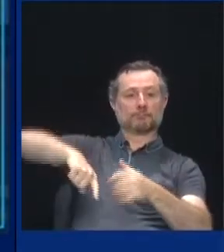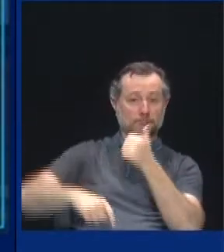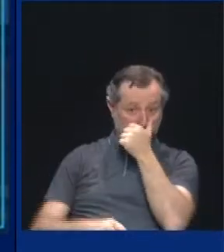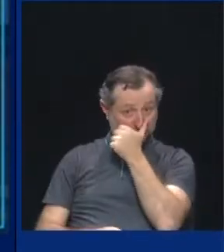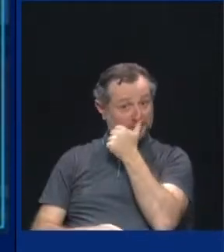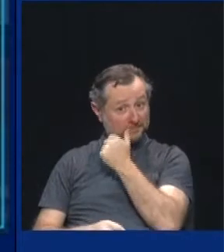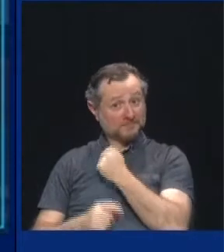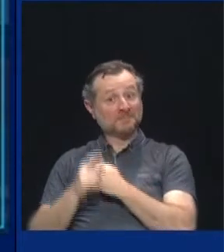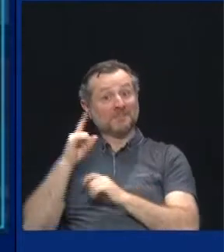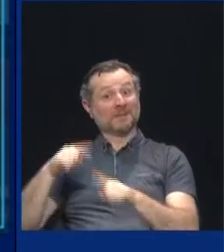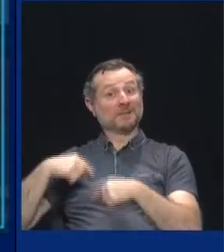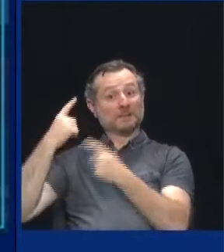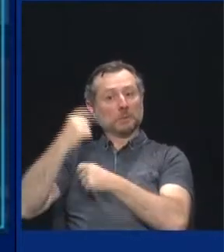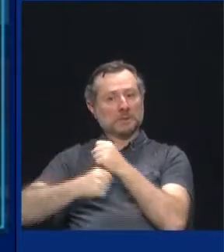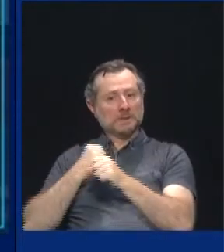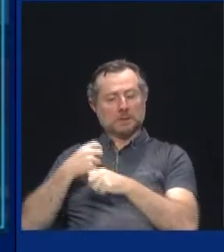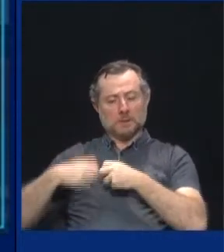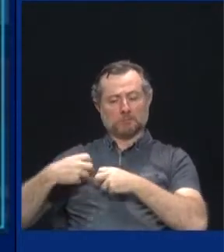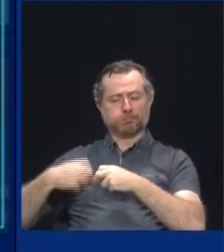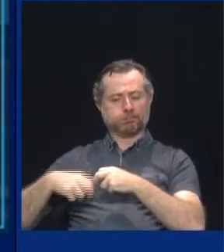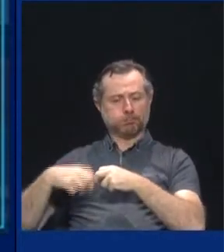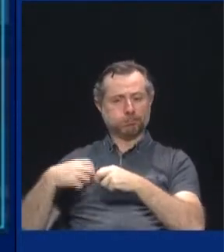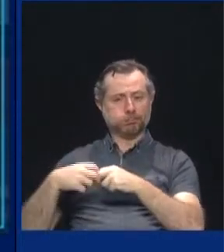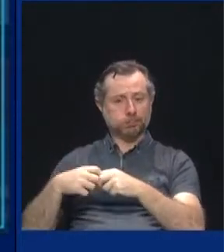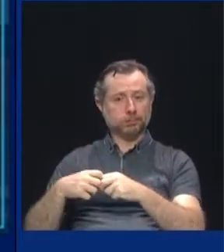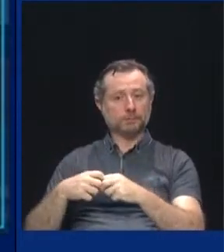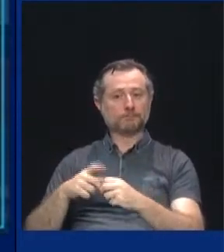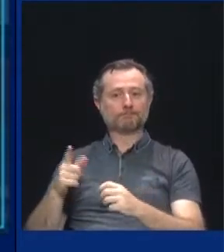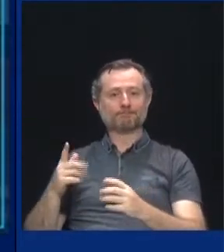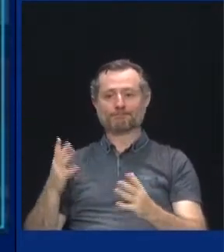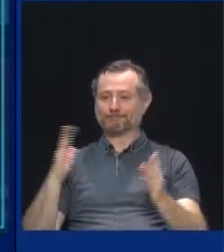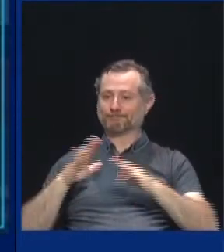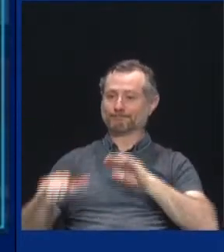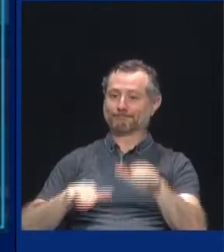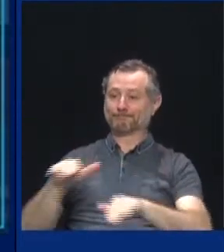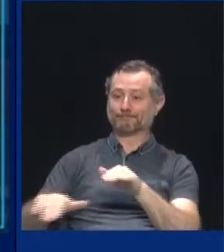SO THE PROBLEM NOW IS VACCINE HESITANCY. WE HAVE HAD A LOT OF PROBLEMS